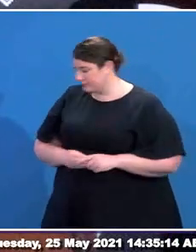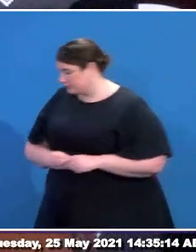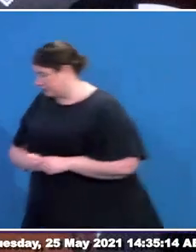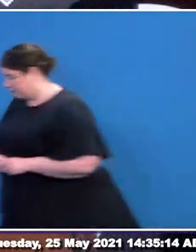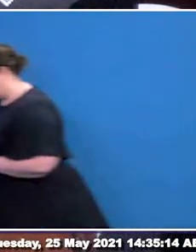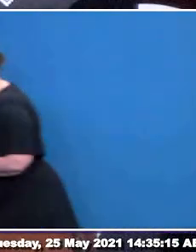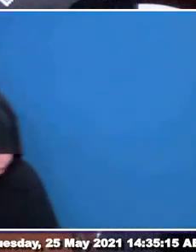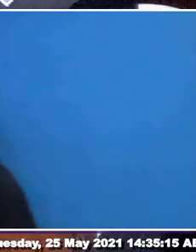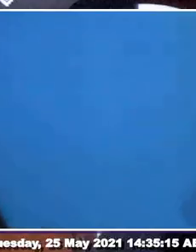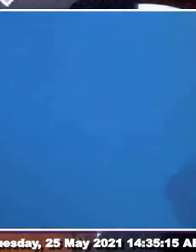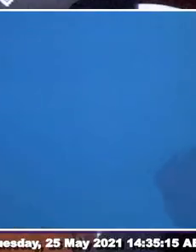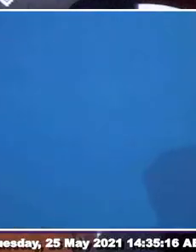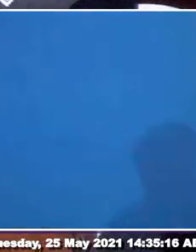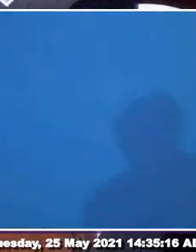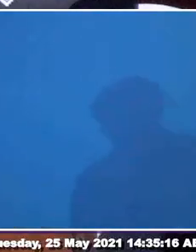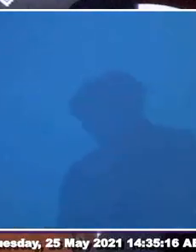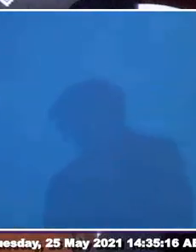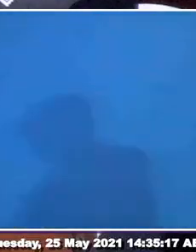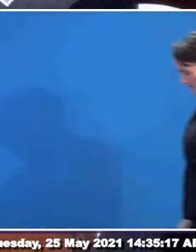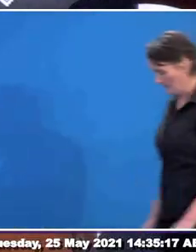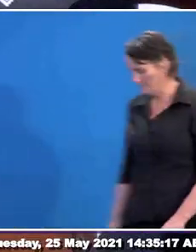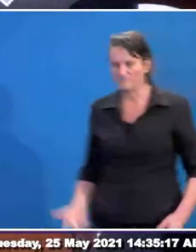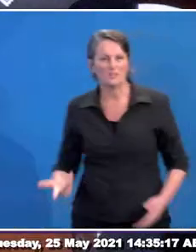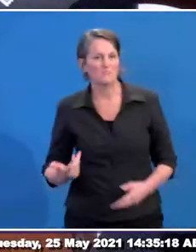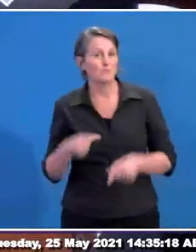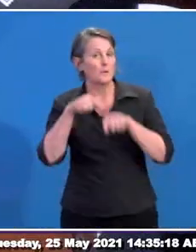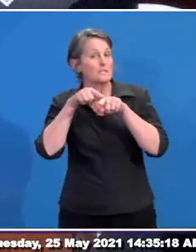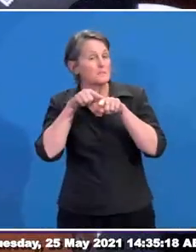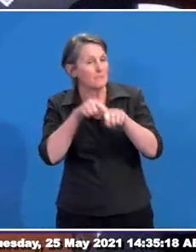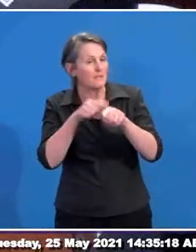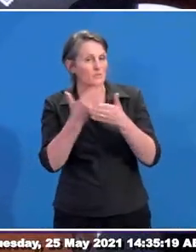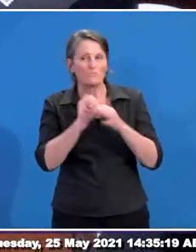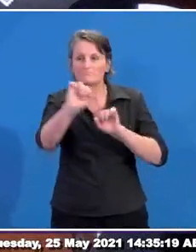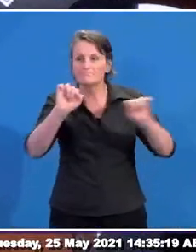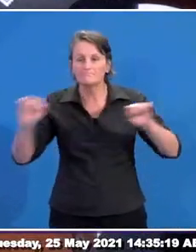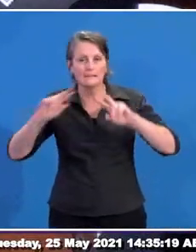you are just asked to investigate the facts and tell, for example, an employer